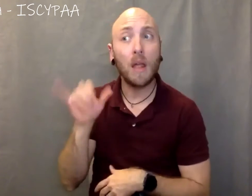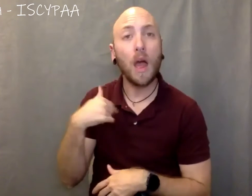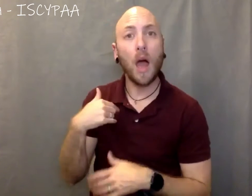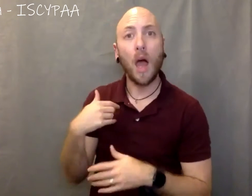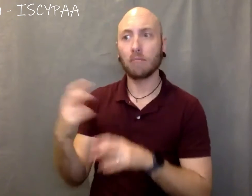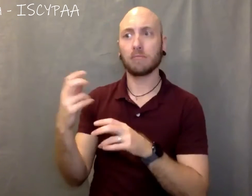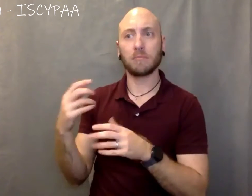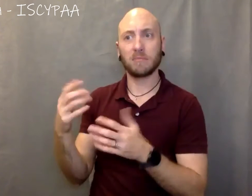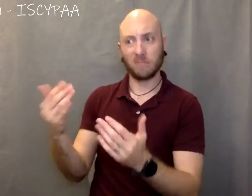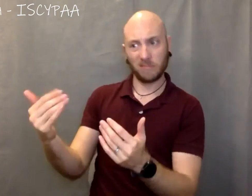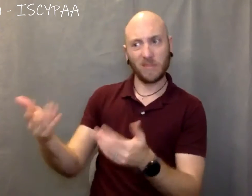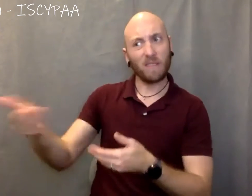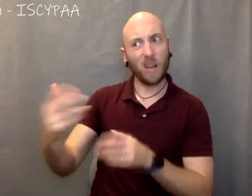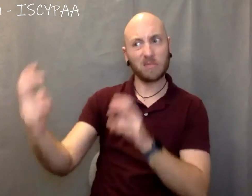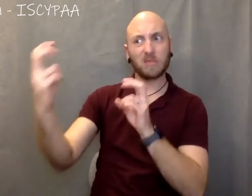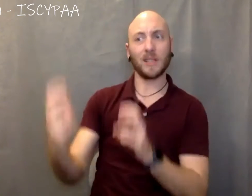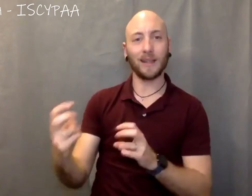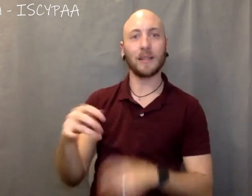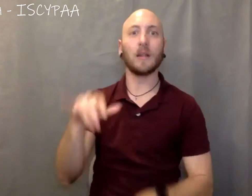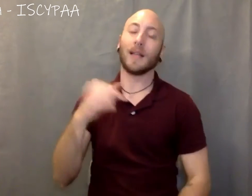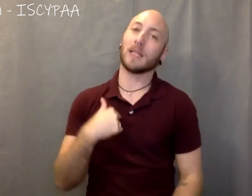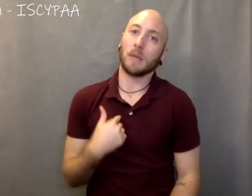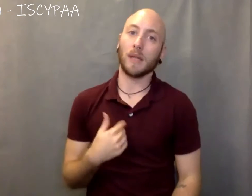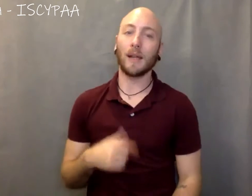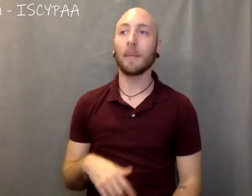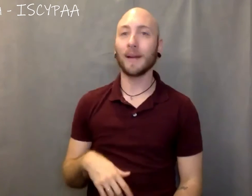if they have time yeah I'm one of those that will come at you if you're new in the rooms, you know,